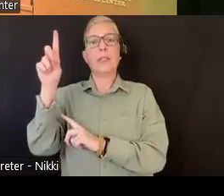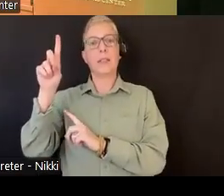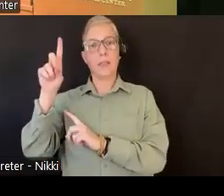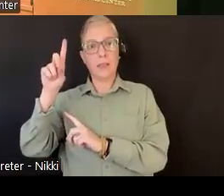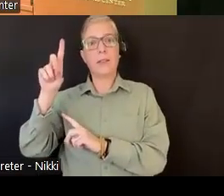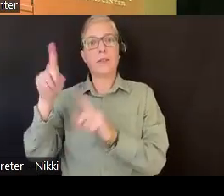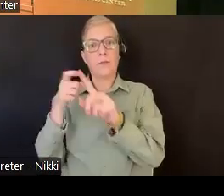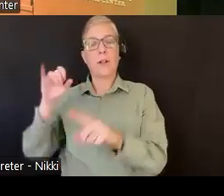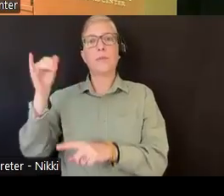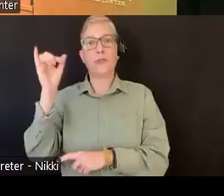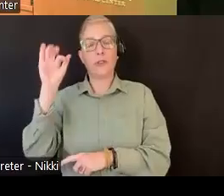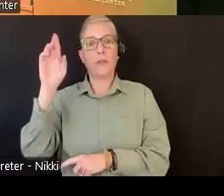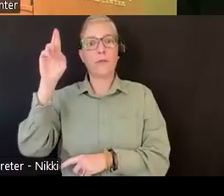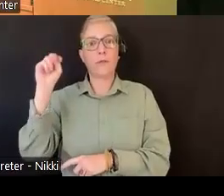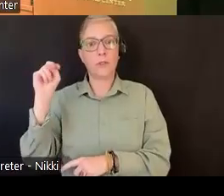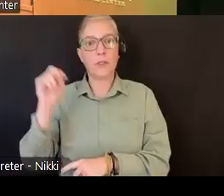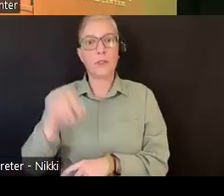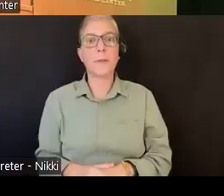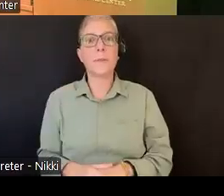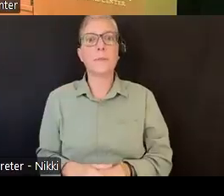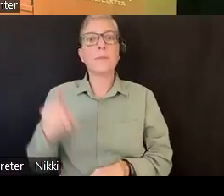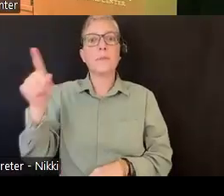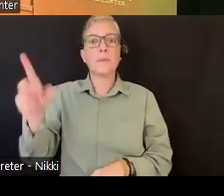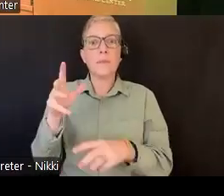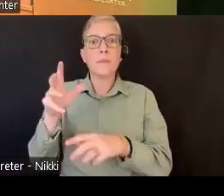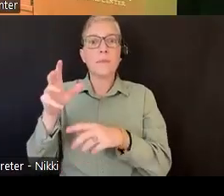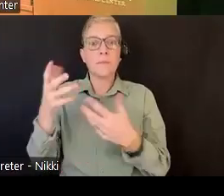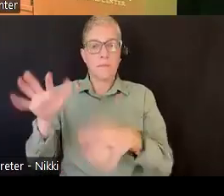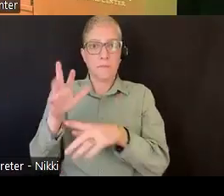received also the outstanding resident award and resident medical staff outstanding teaching award.